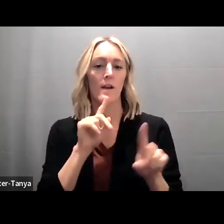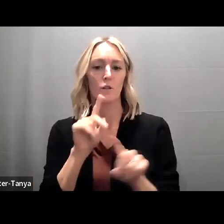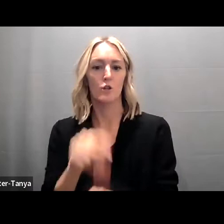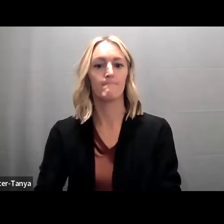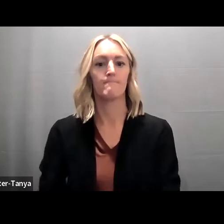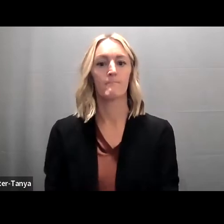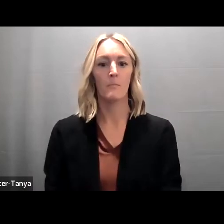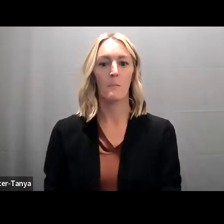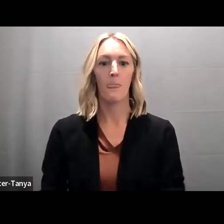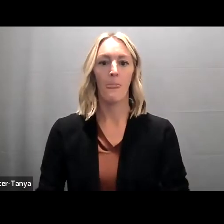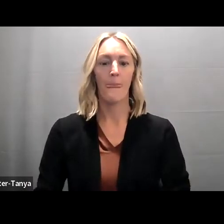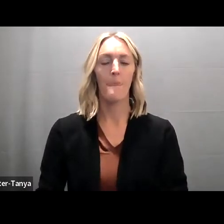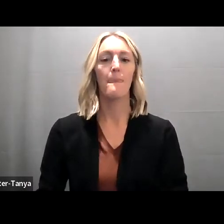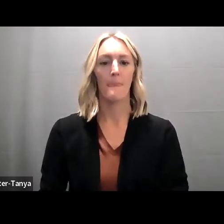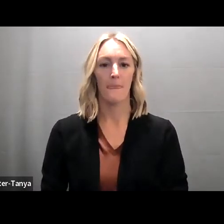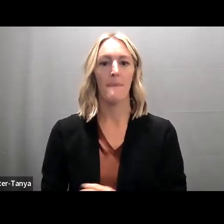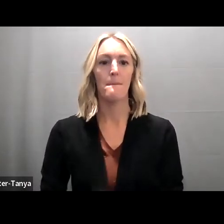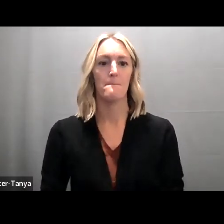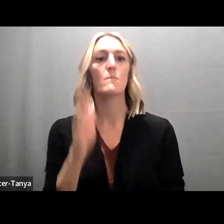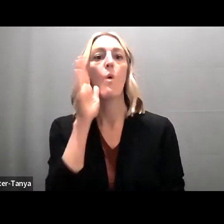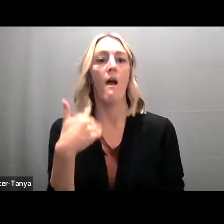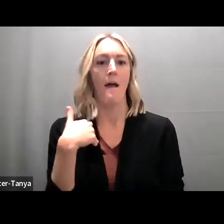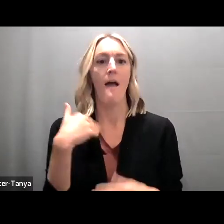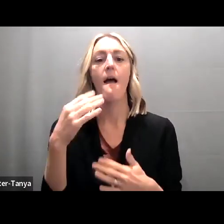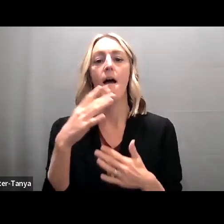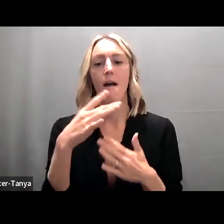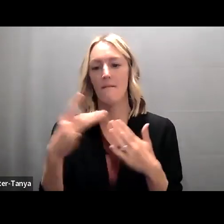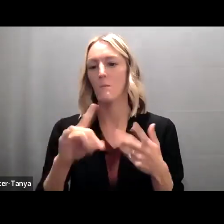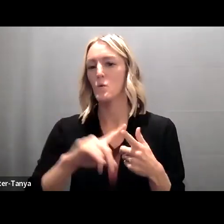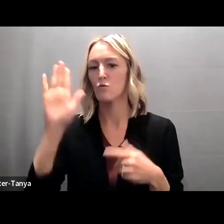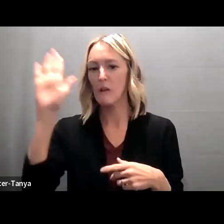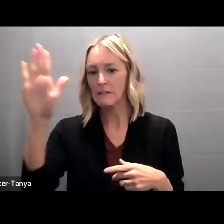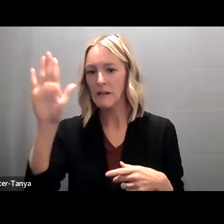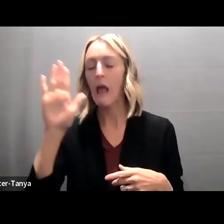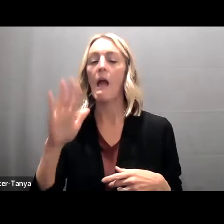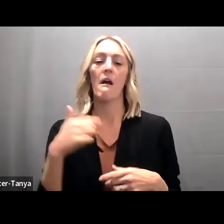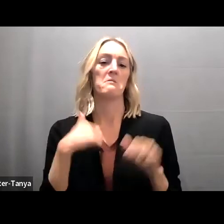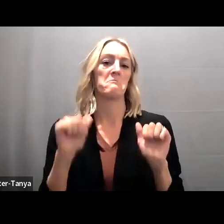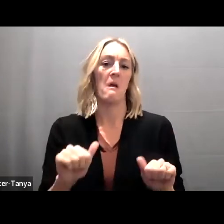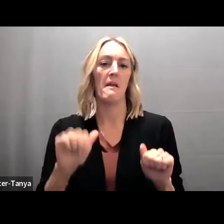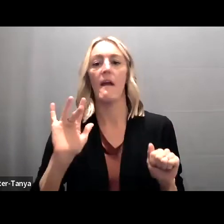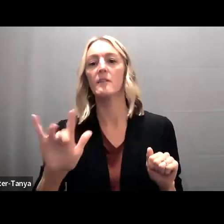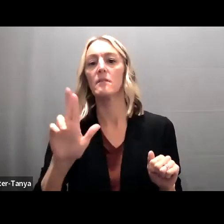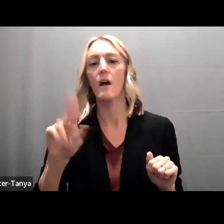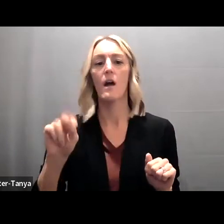We will have during that same question and answer time you will have option to raise hands. And so I can unmute you at that point.